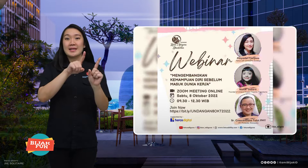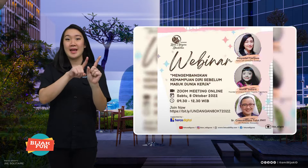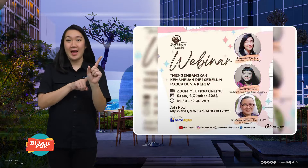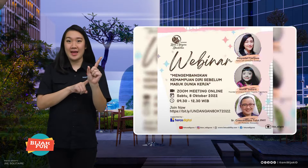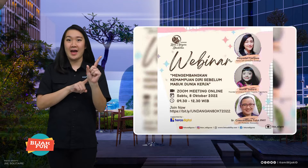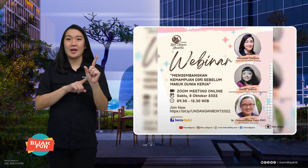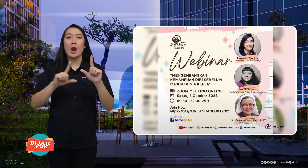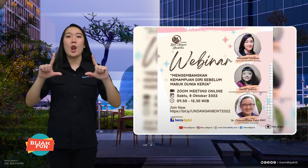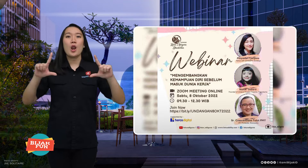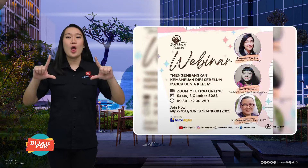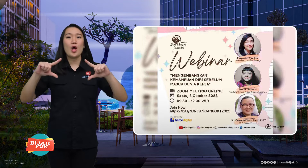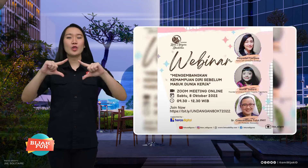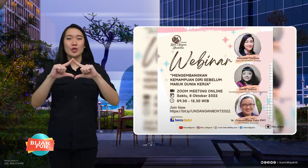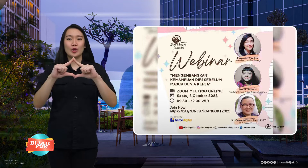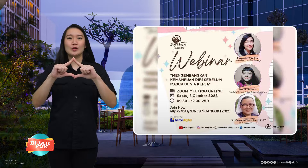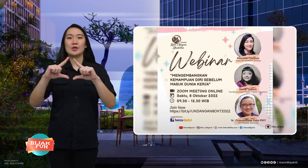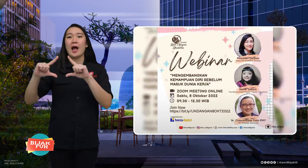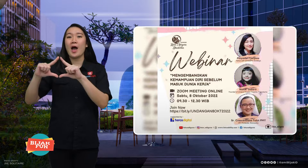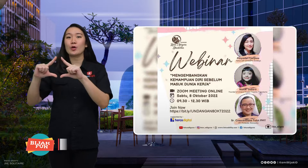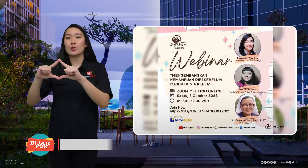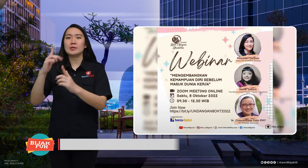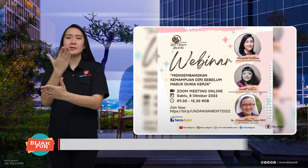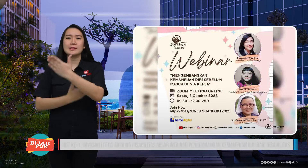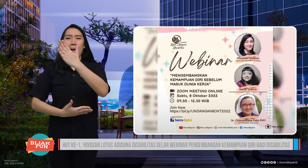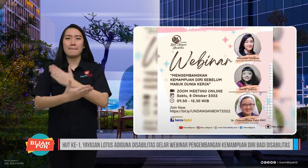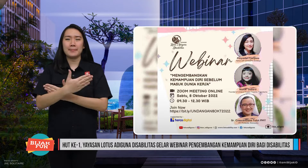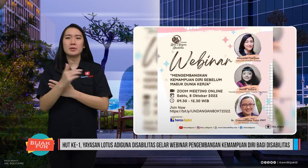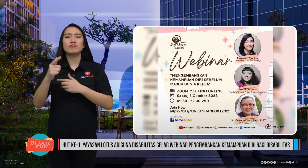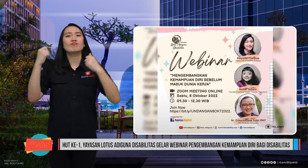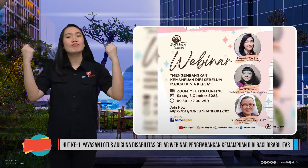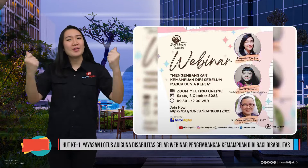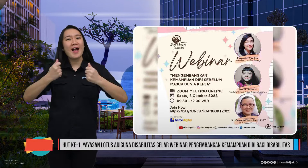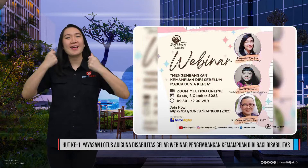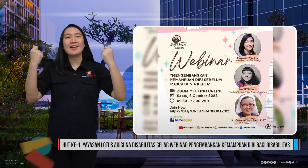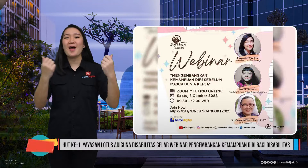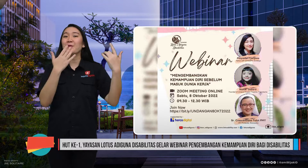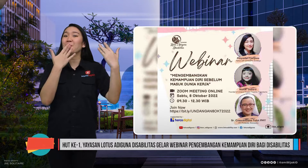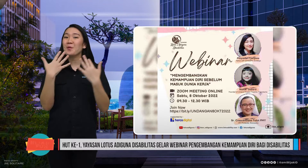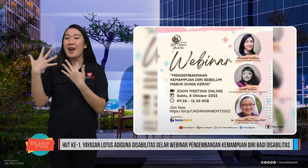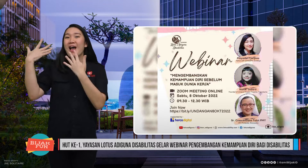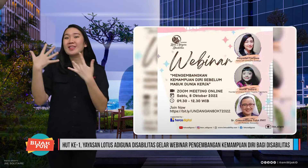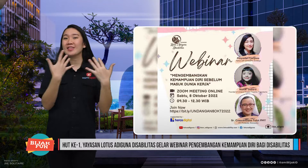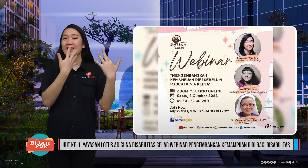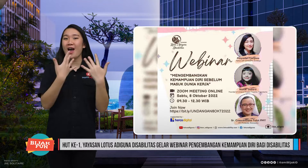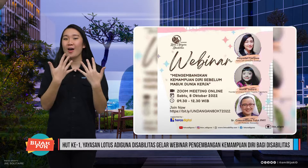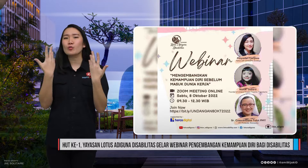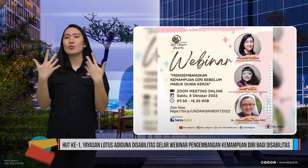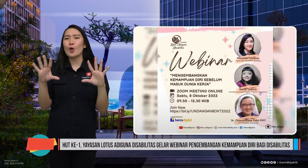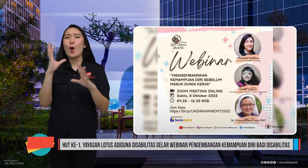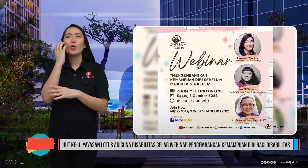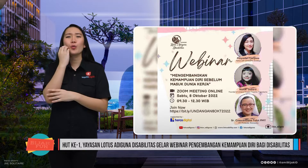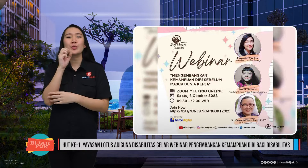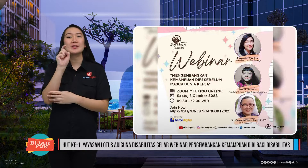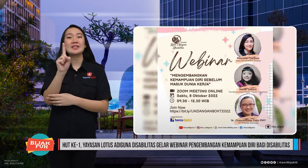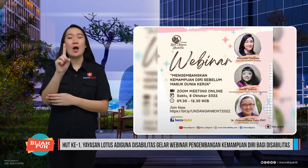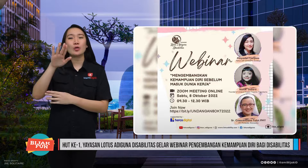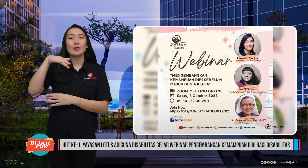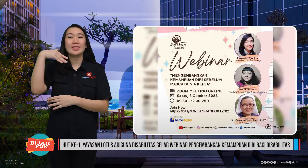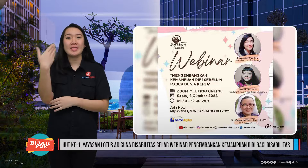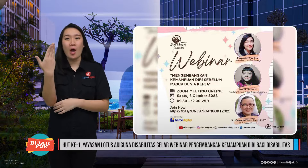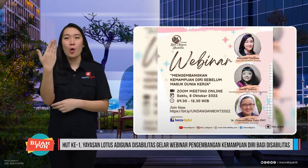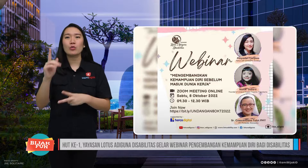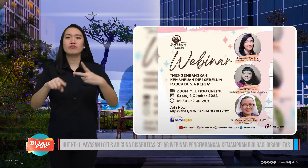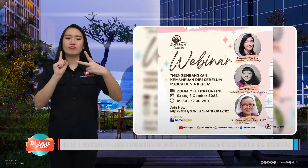Lotus Adiguna Foundation with Disabilities celebrating 1 year anniversary